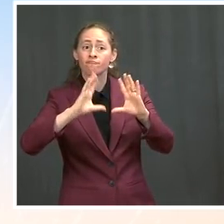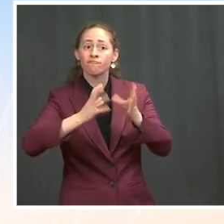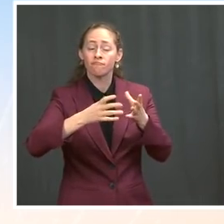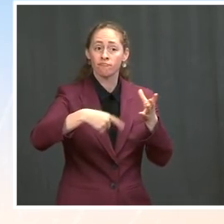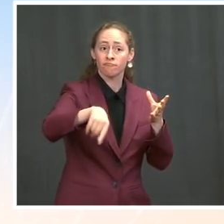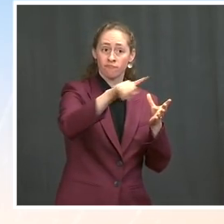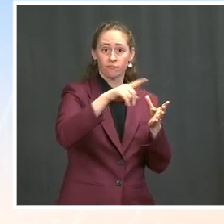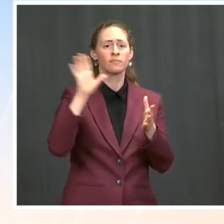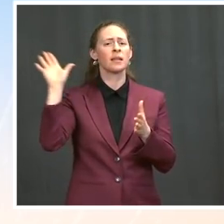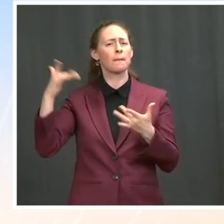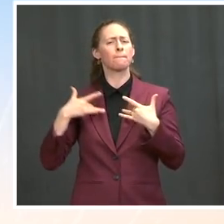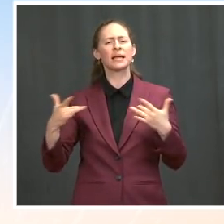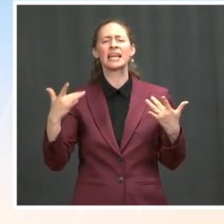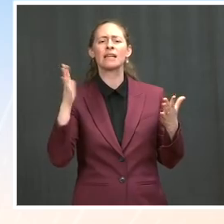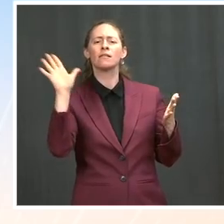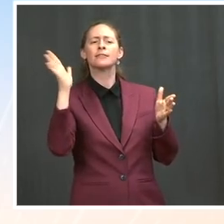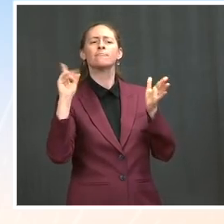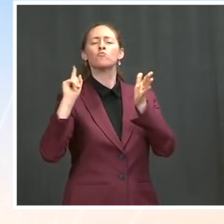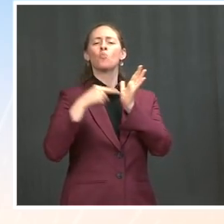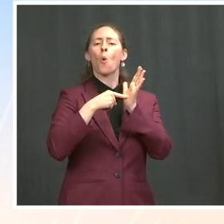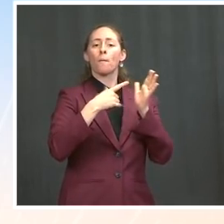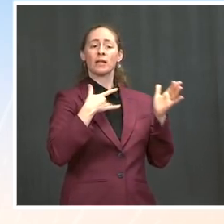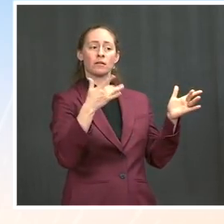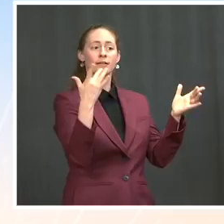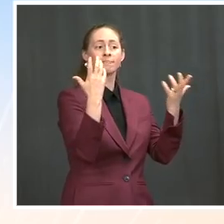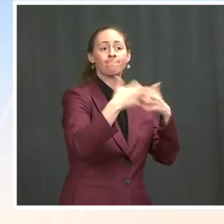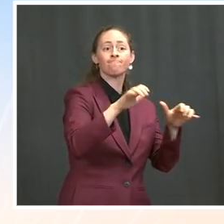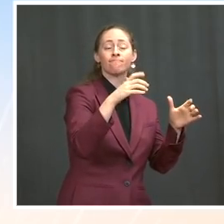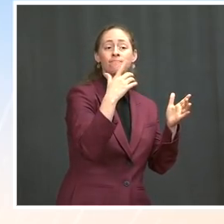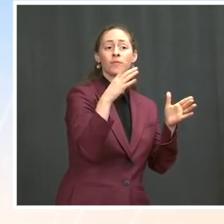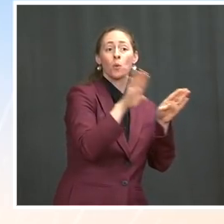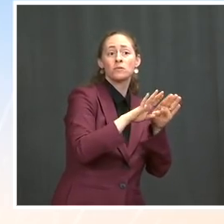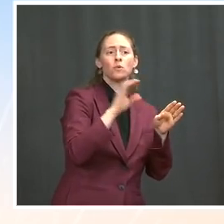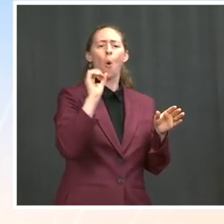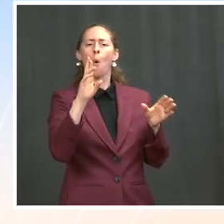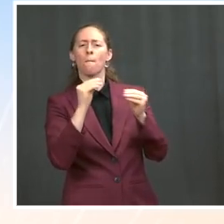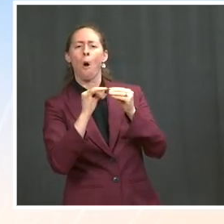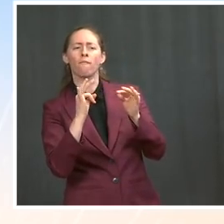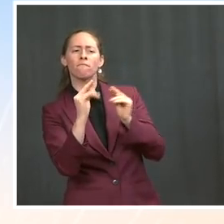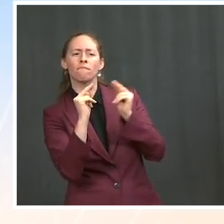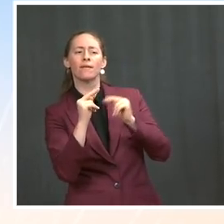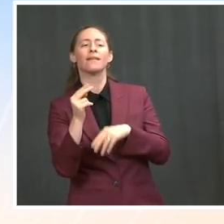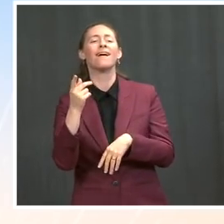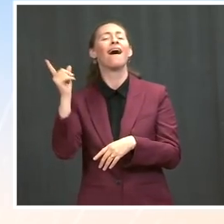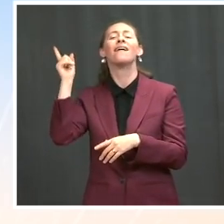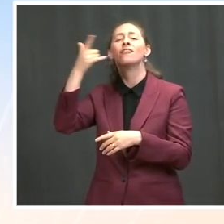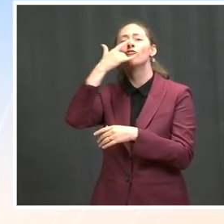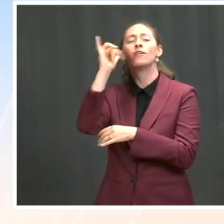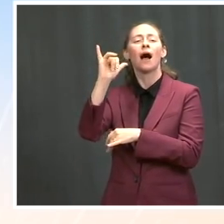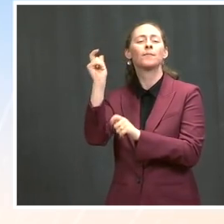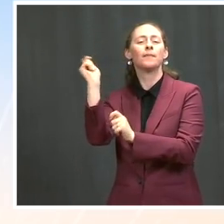and get this across the finish line? Ms. Psaki: I feel like there's a baseball analogy here I really want to deliver on so my husband thinks I'm cool, but I can't think of it.